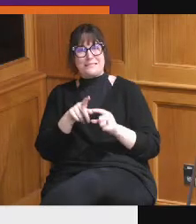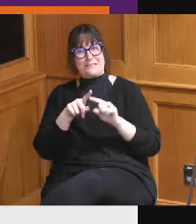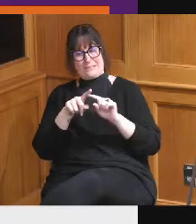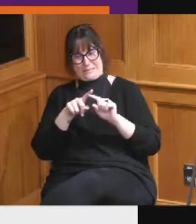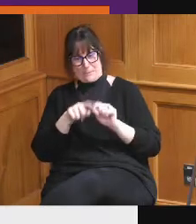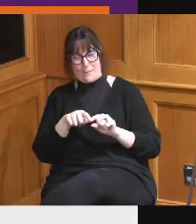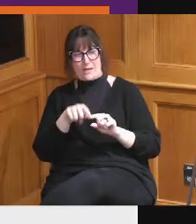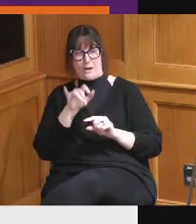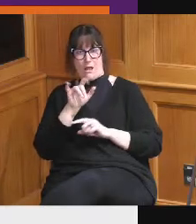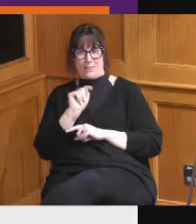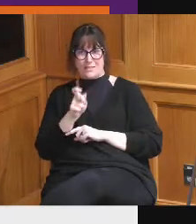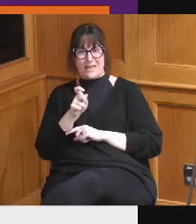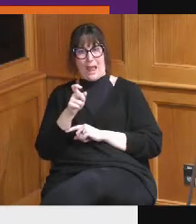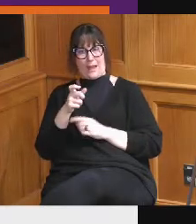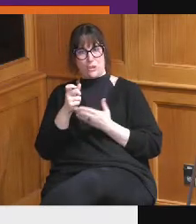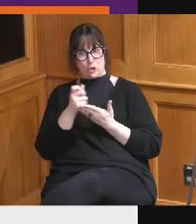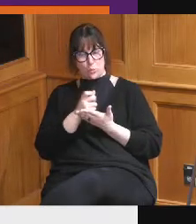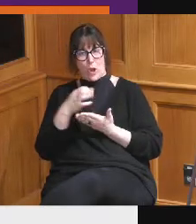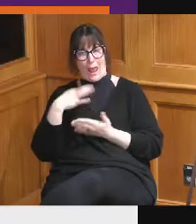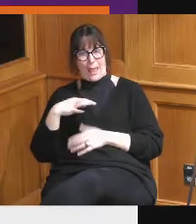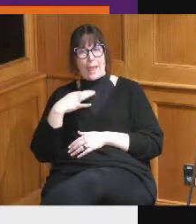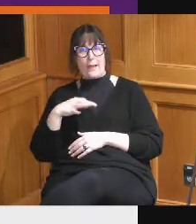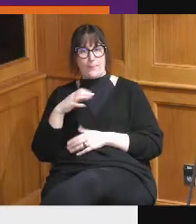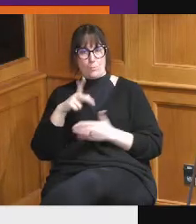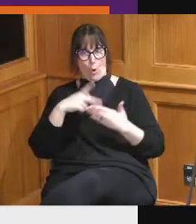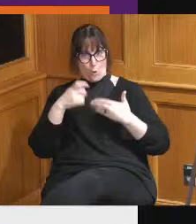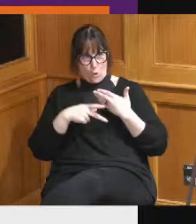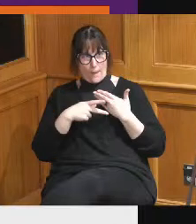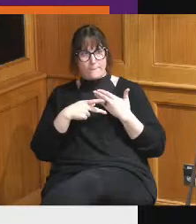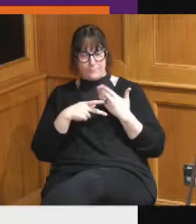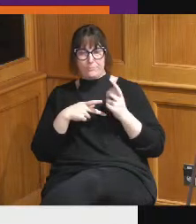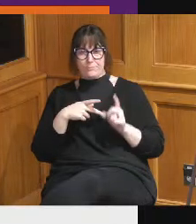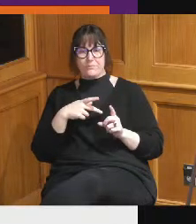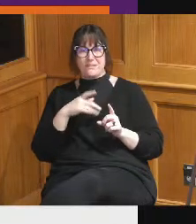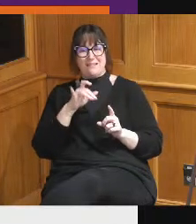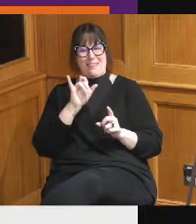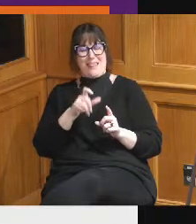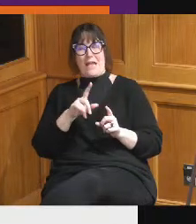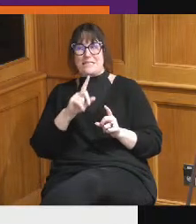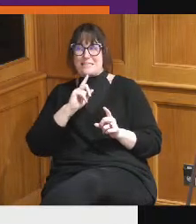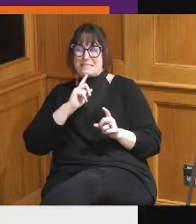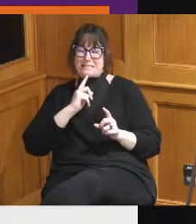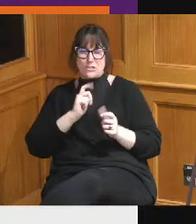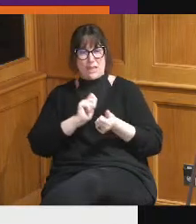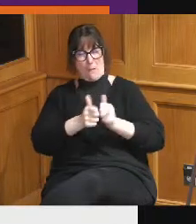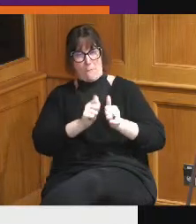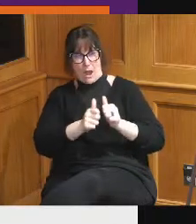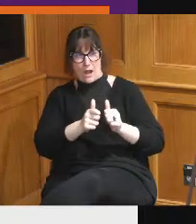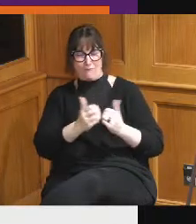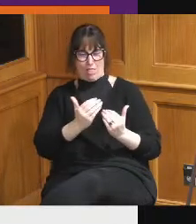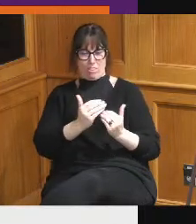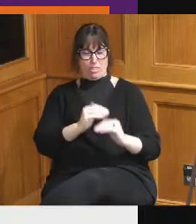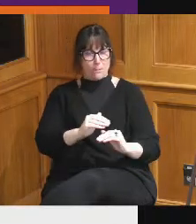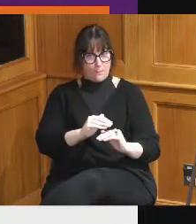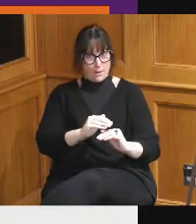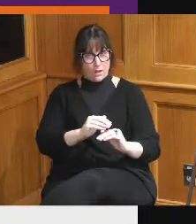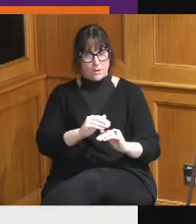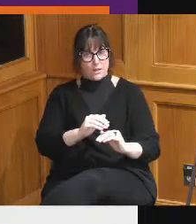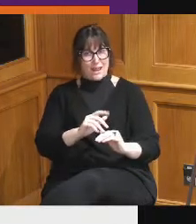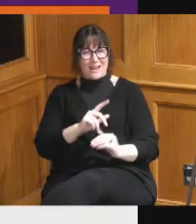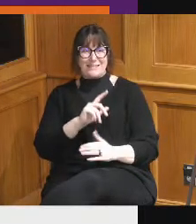credit program litech that is highly competitive limited and you can really only access it if you